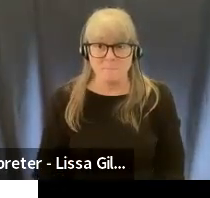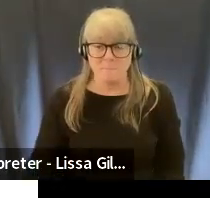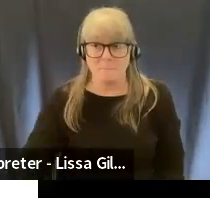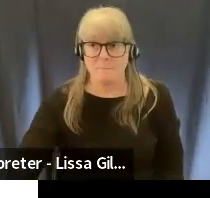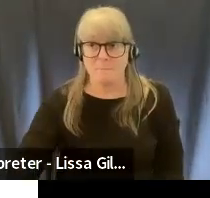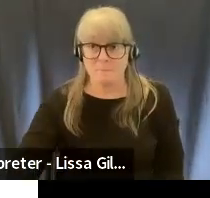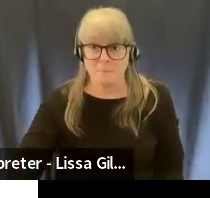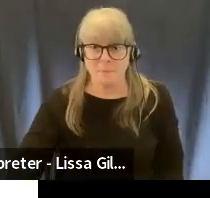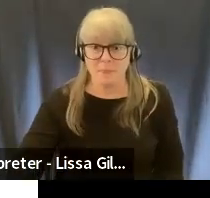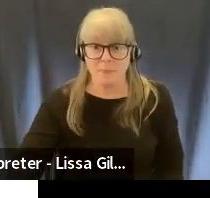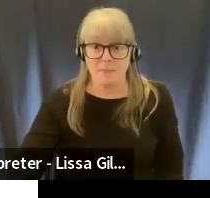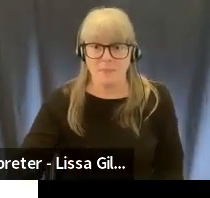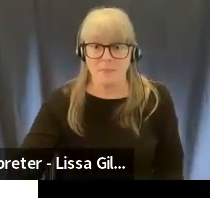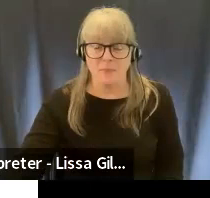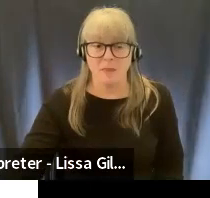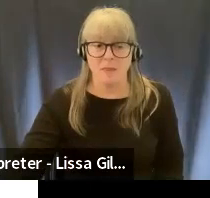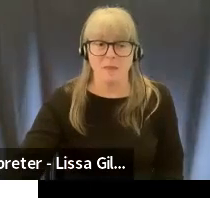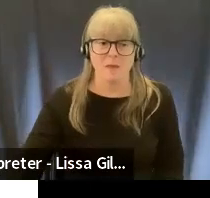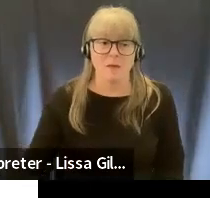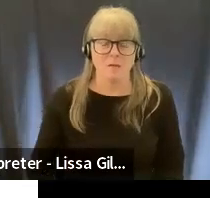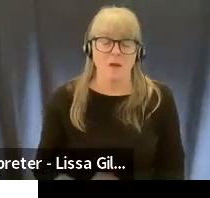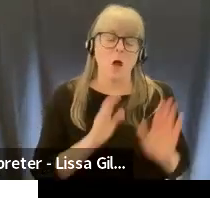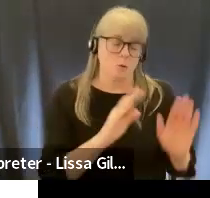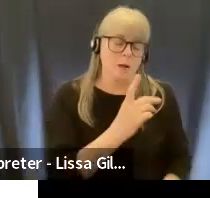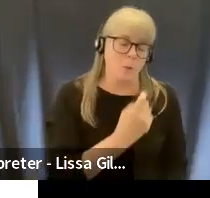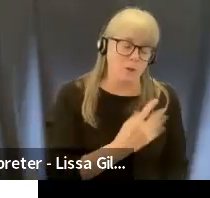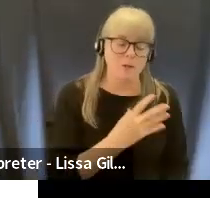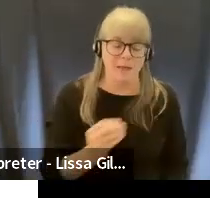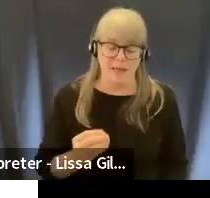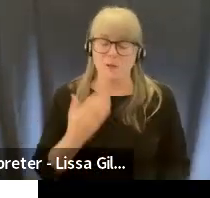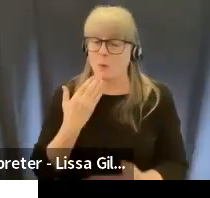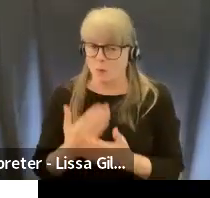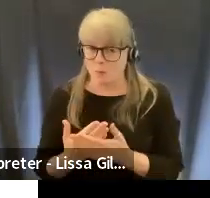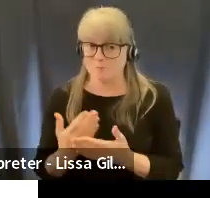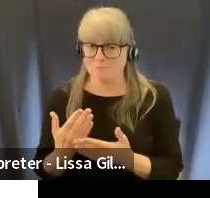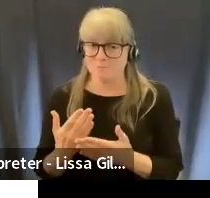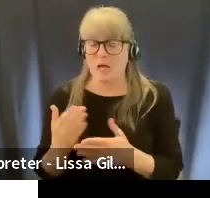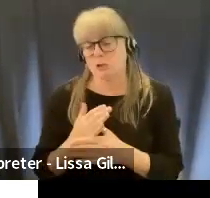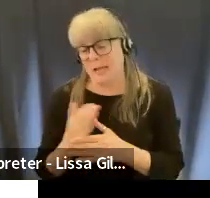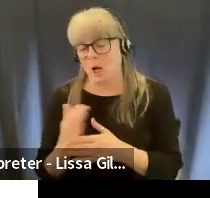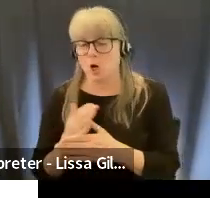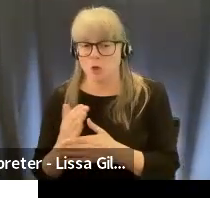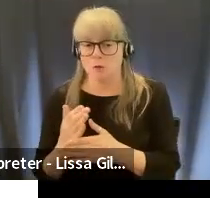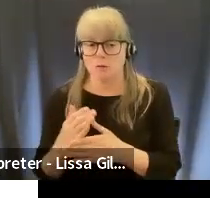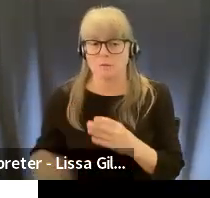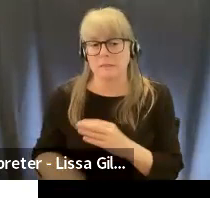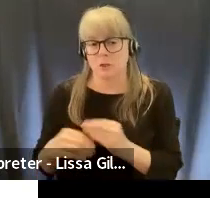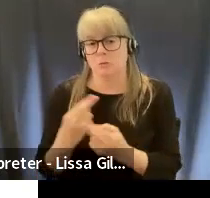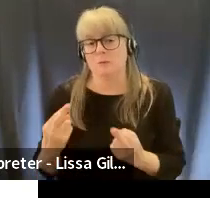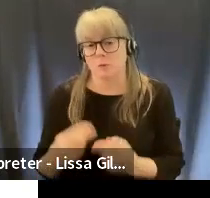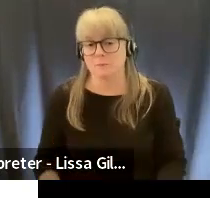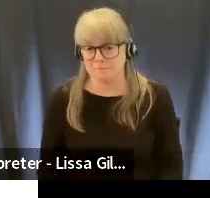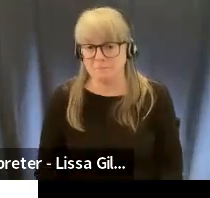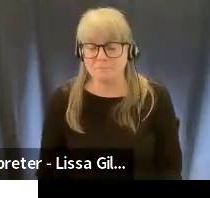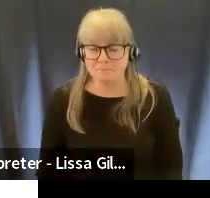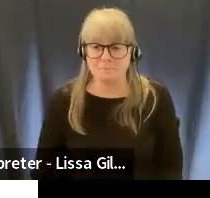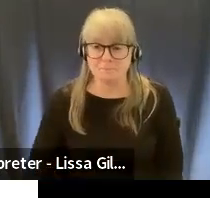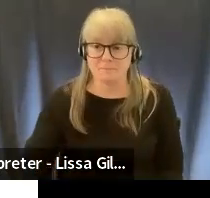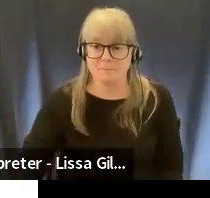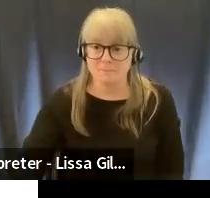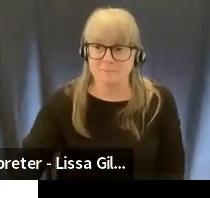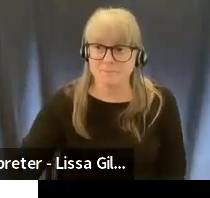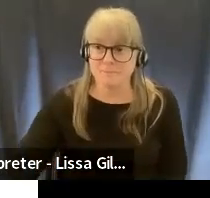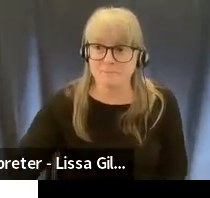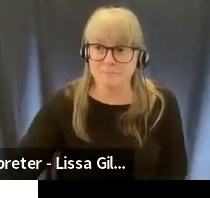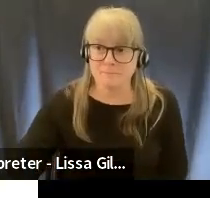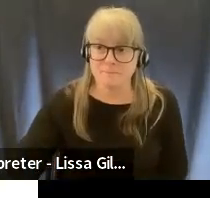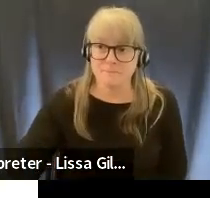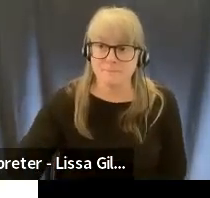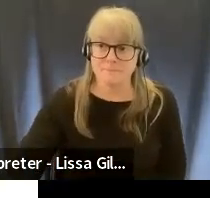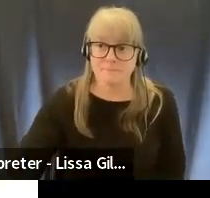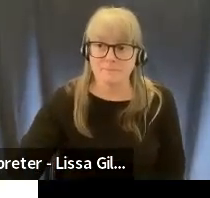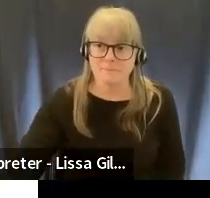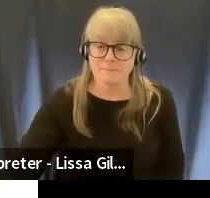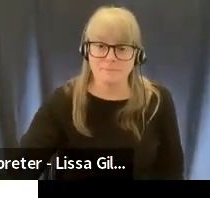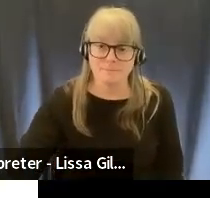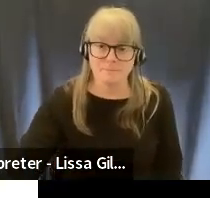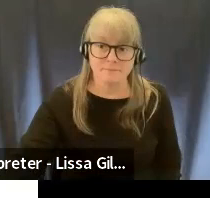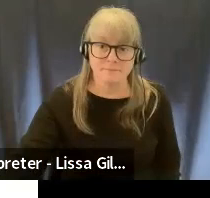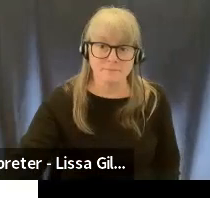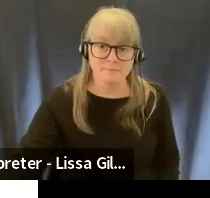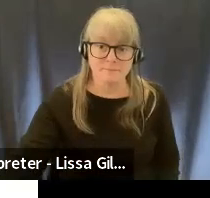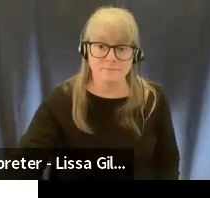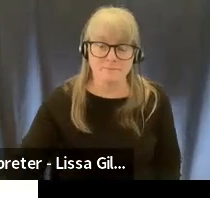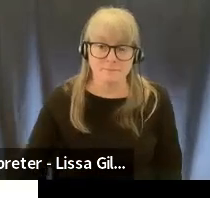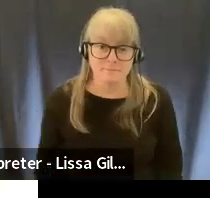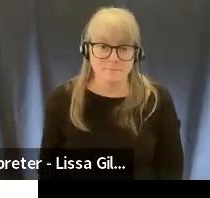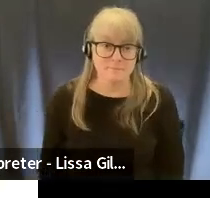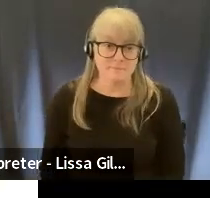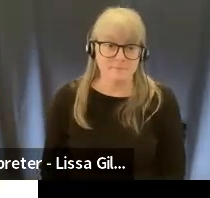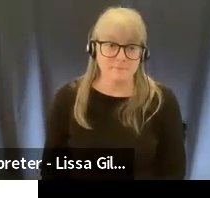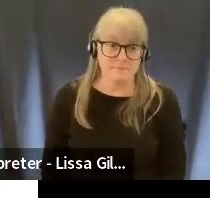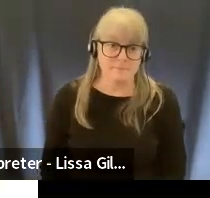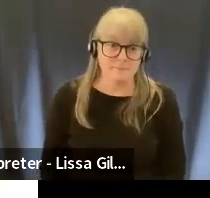Oh, really great question, and a a good share of some additional resources.